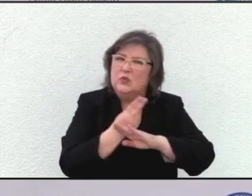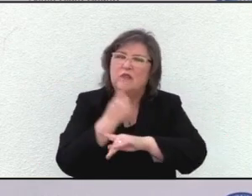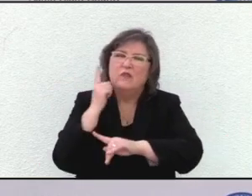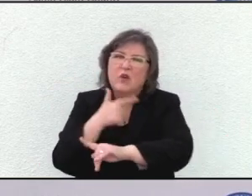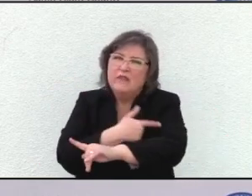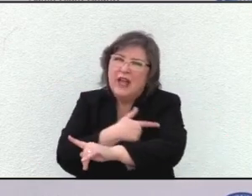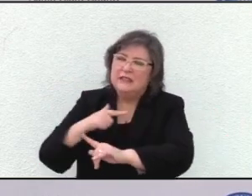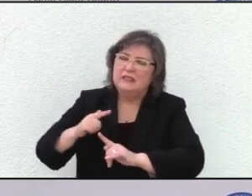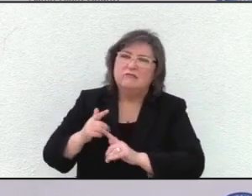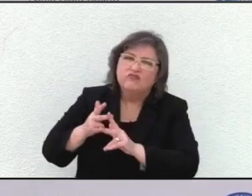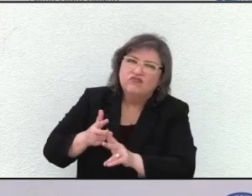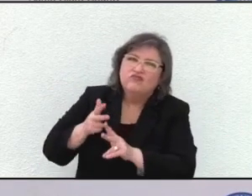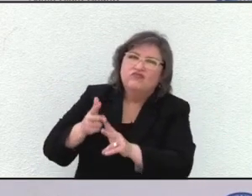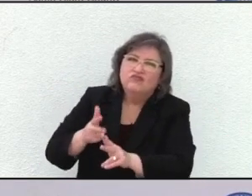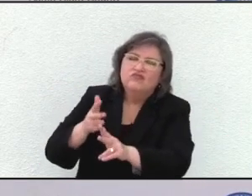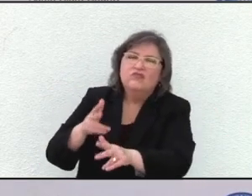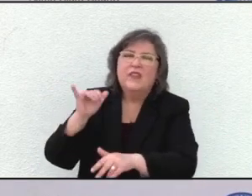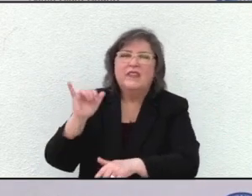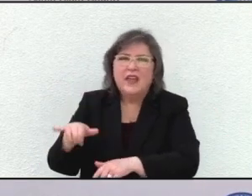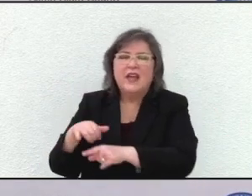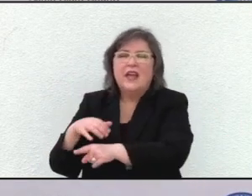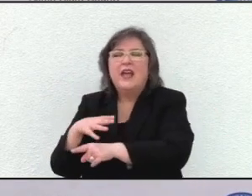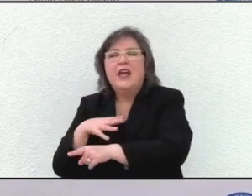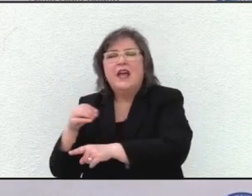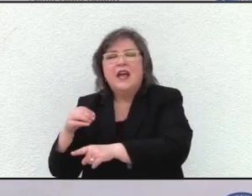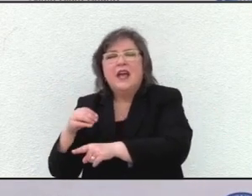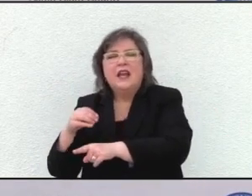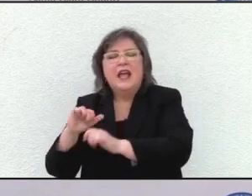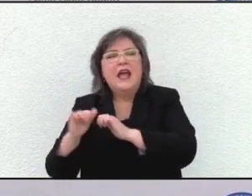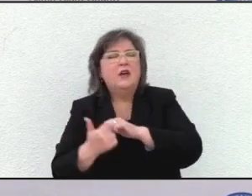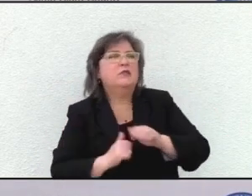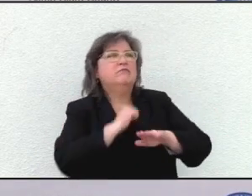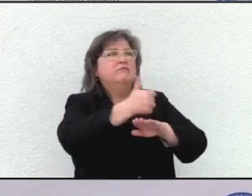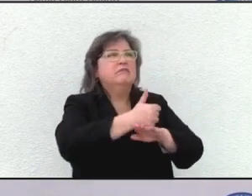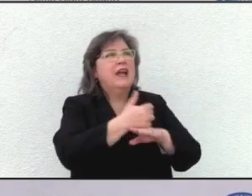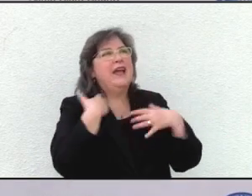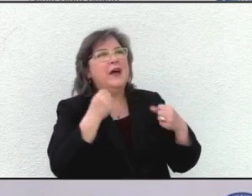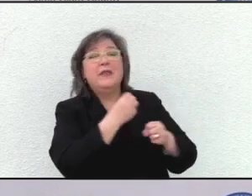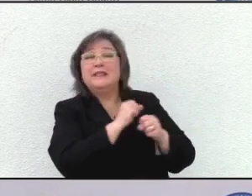at the stadium. We look forward to seeing the protocols that they put together. You